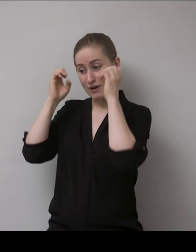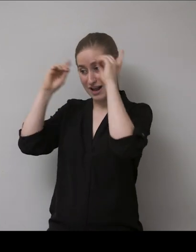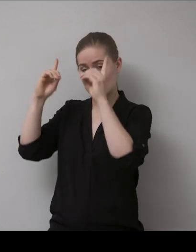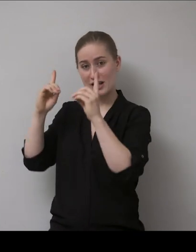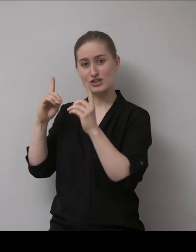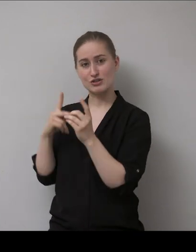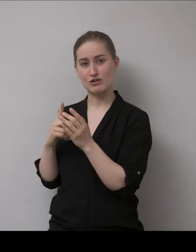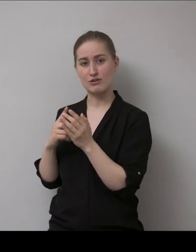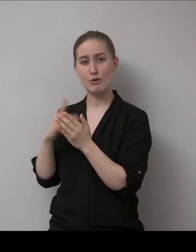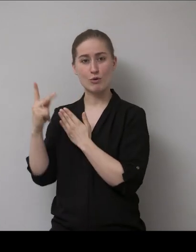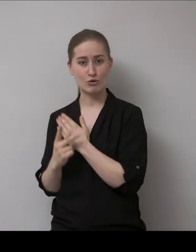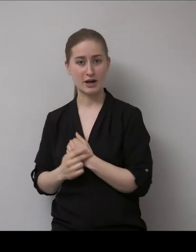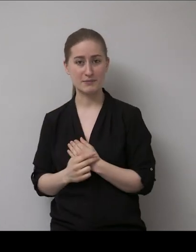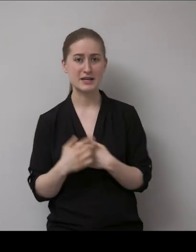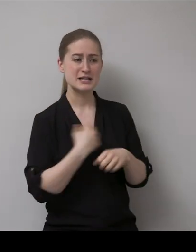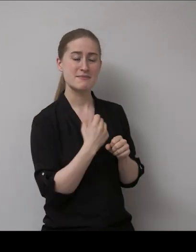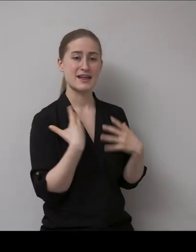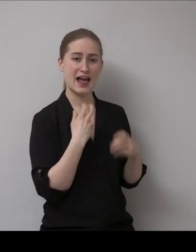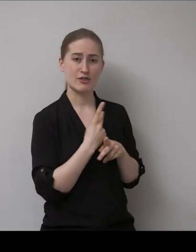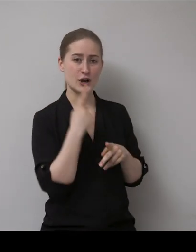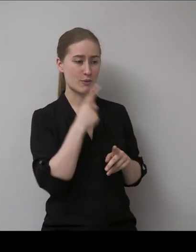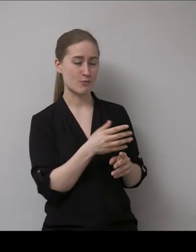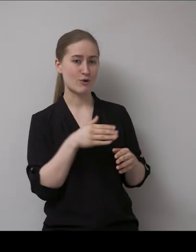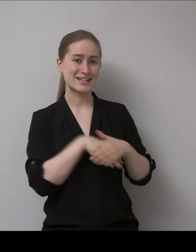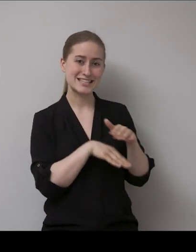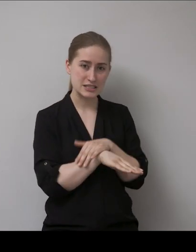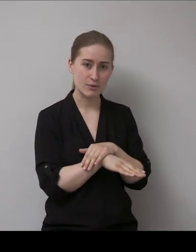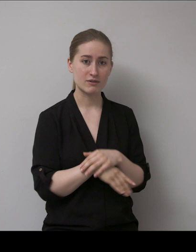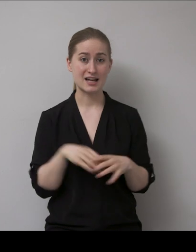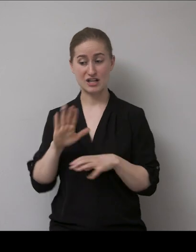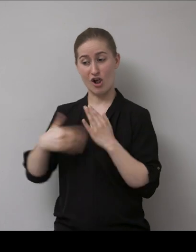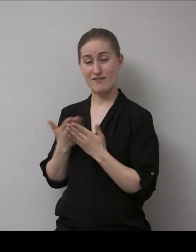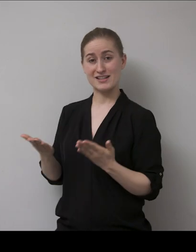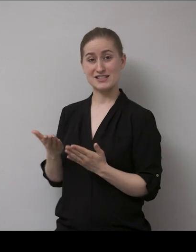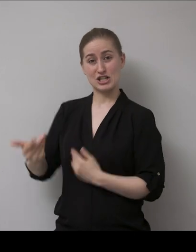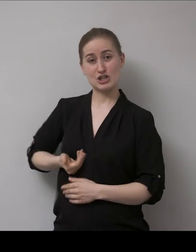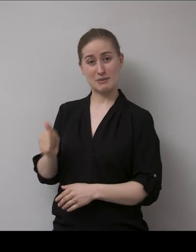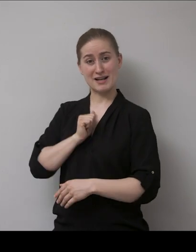Study to make healthcare more precise and accessible. I did all of this to introduce myself to a different field,